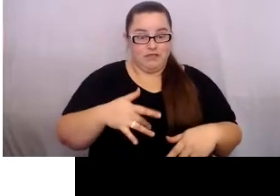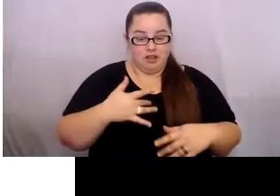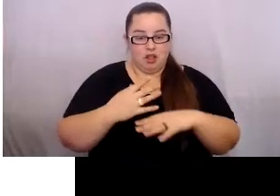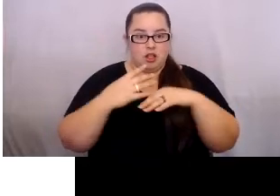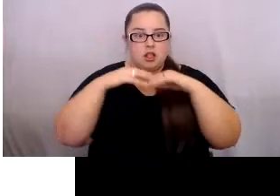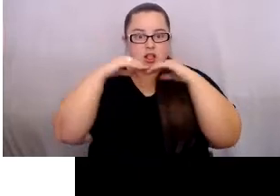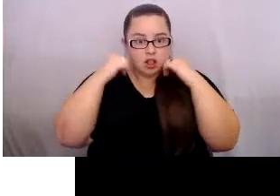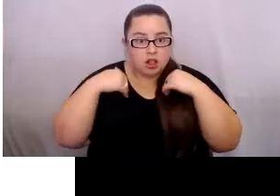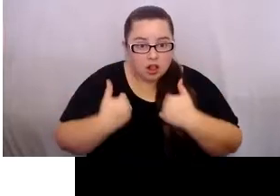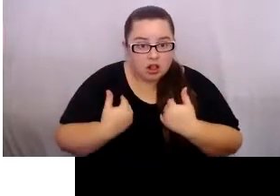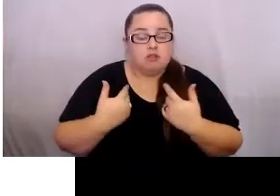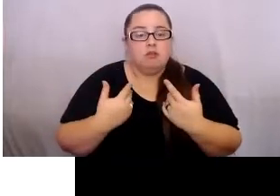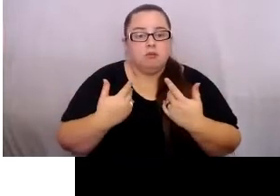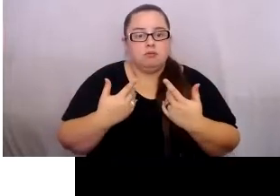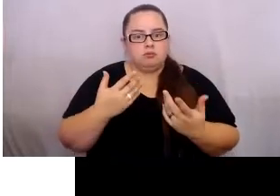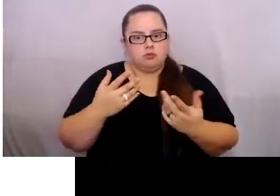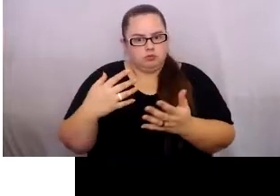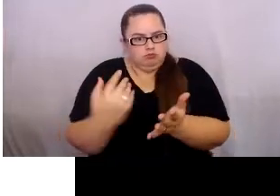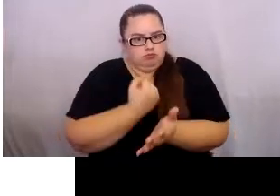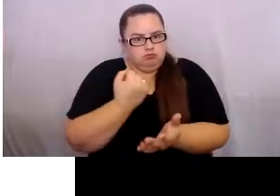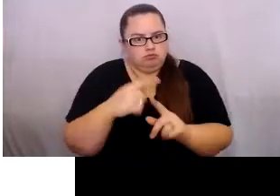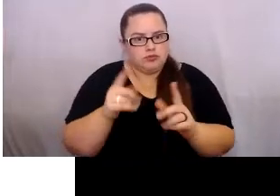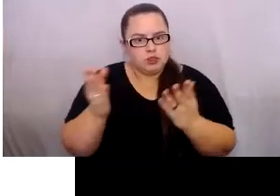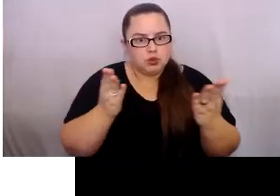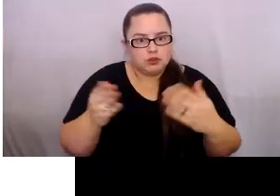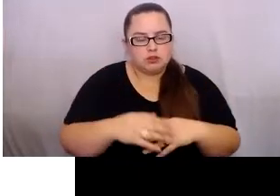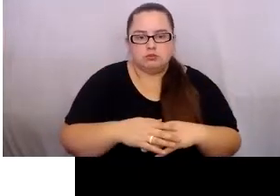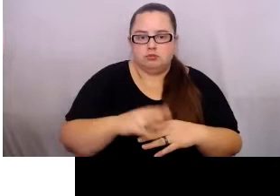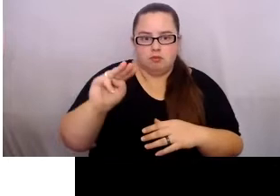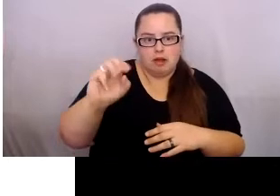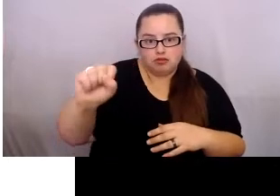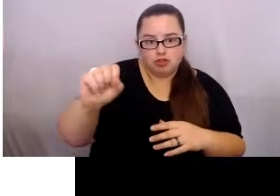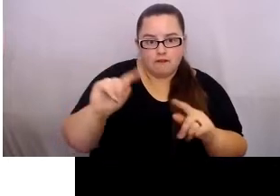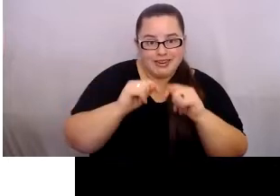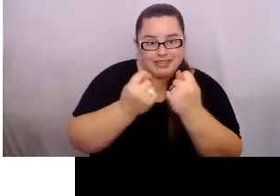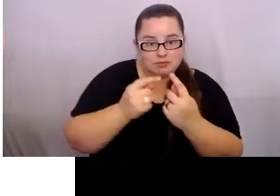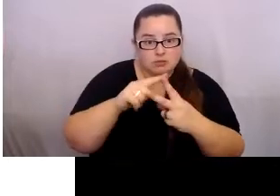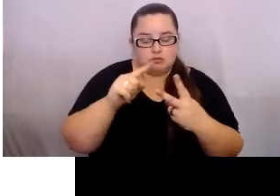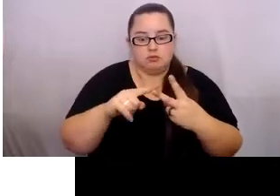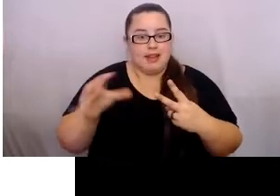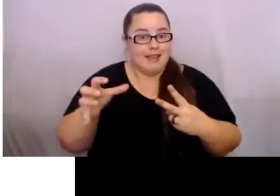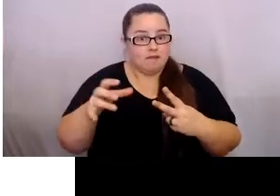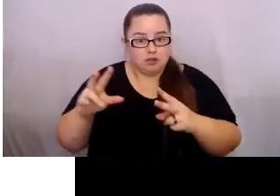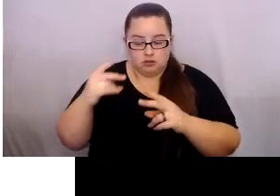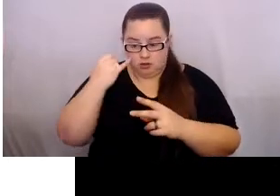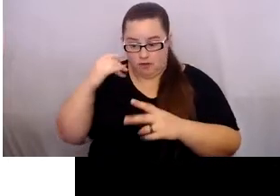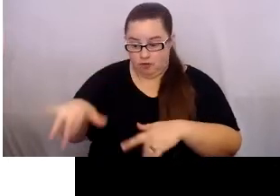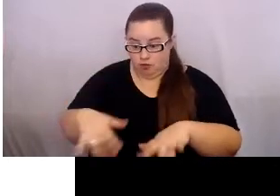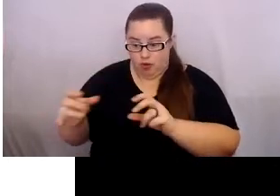Such as Microsoft Teams, using Canvas to upload Prerecorded meetings. Or class lectures.